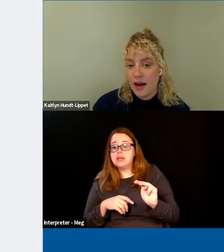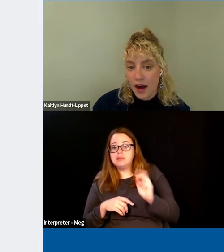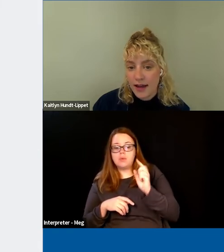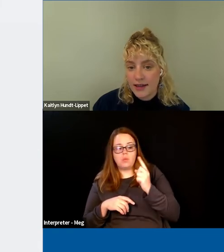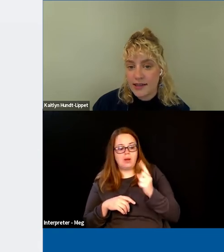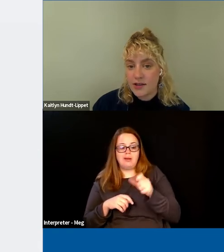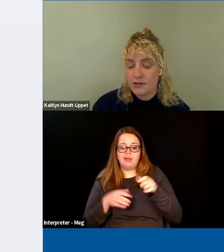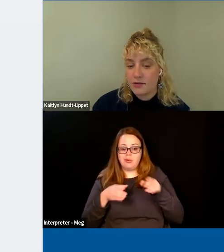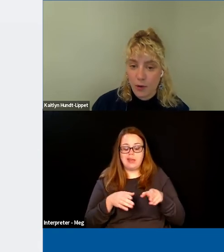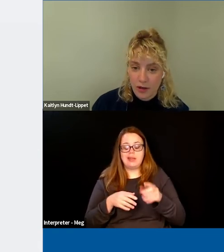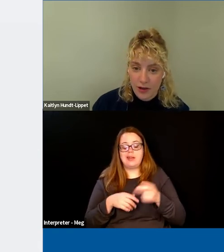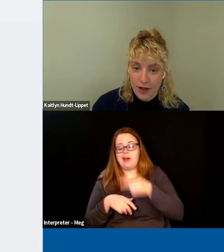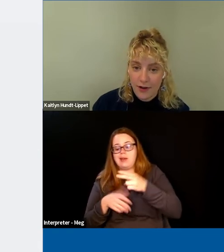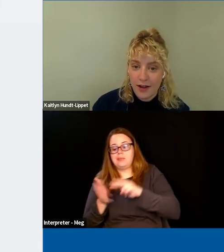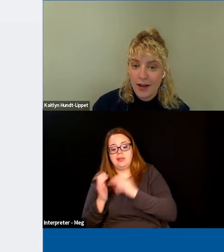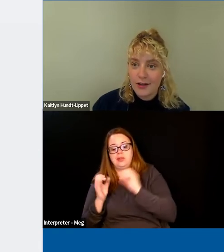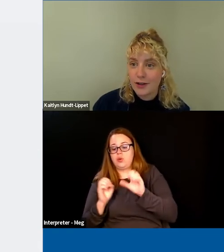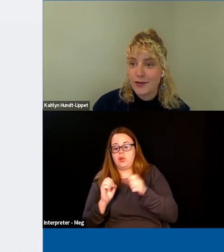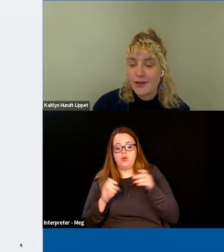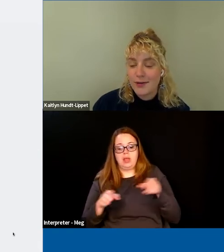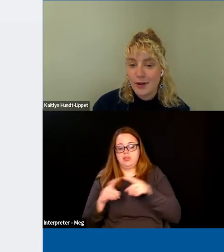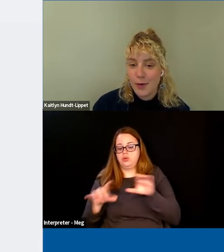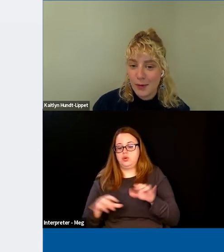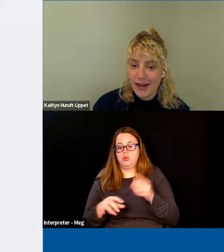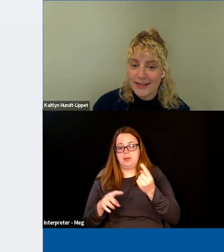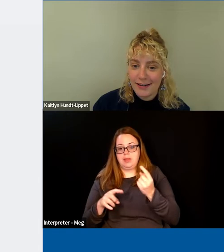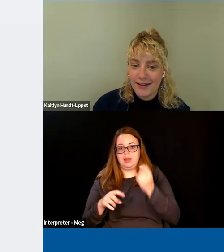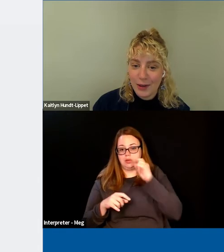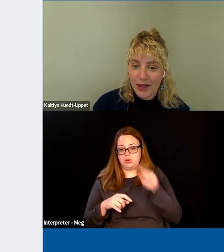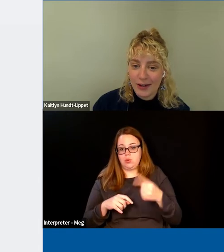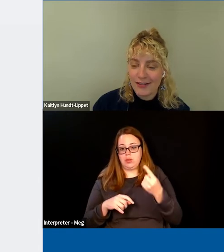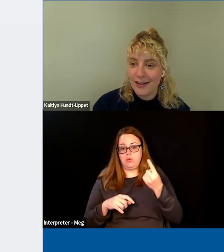and then high is there's no alternative. So if there's only one way to send an email